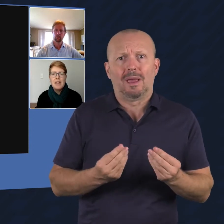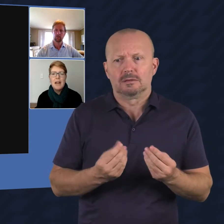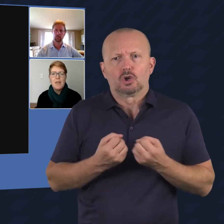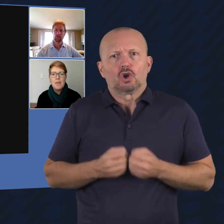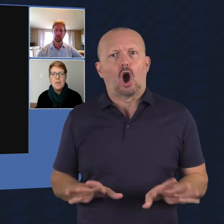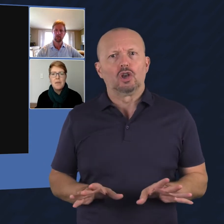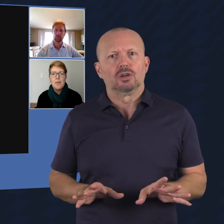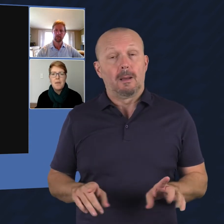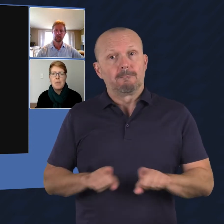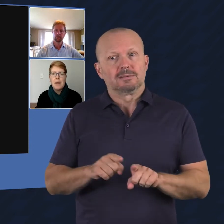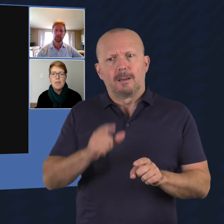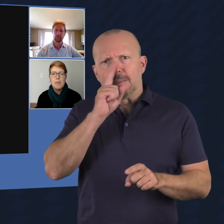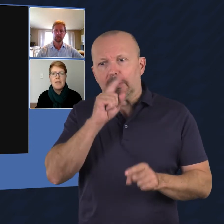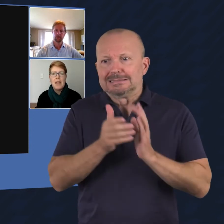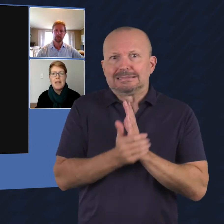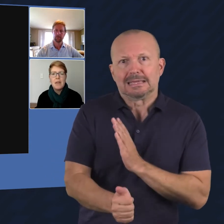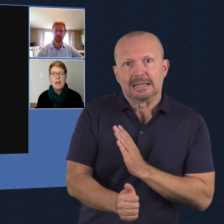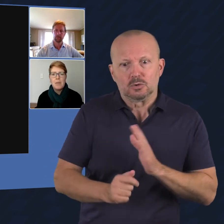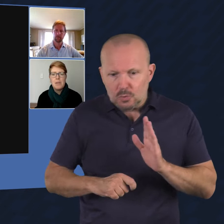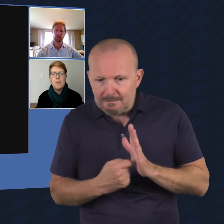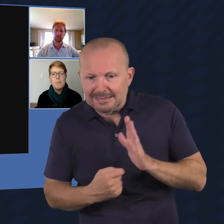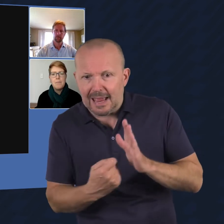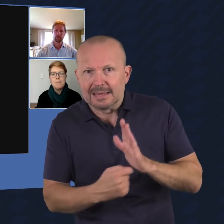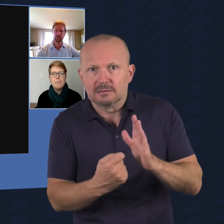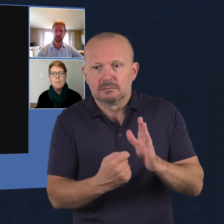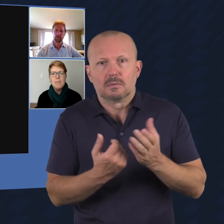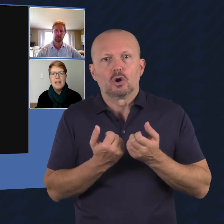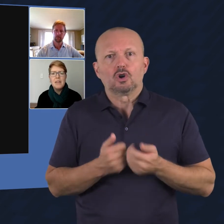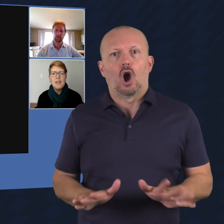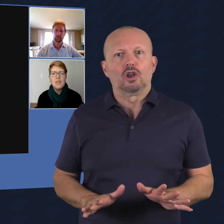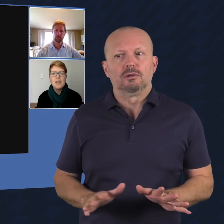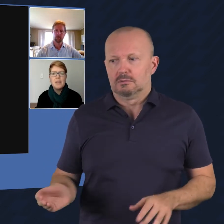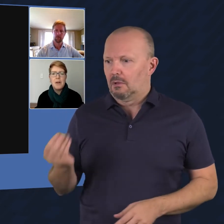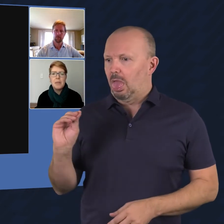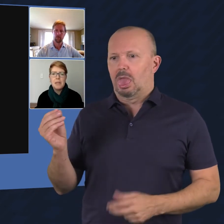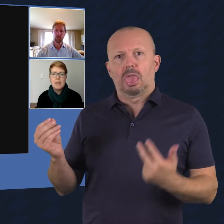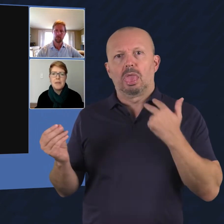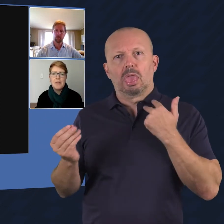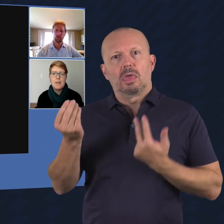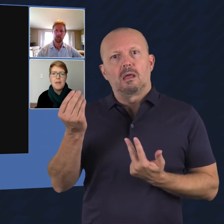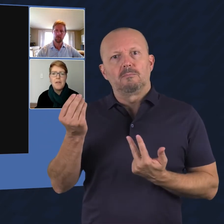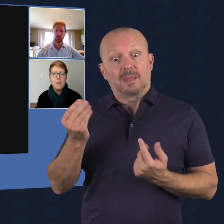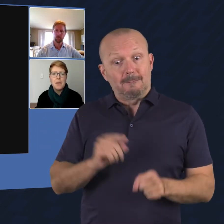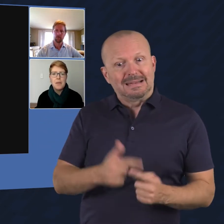Neither is the skill set required to maintain that environment. Innovation in the marketplace is itself a risk